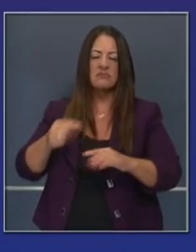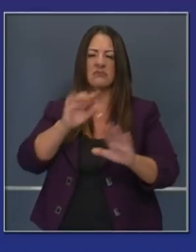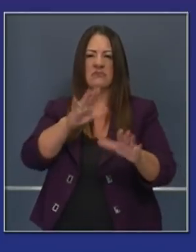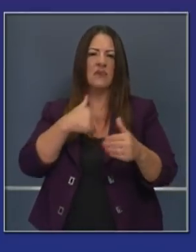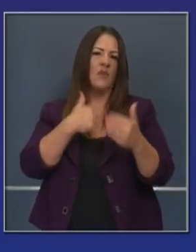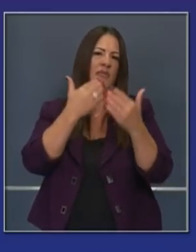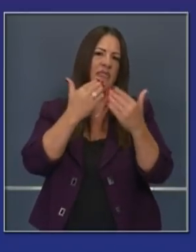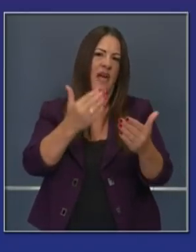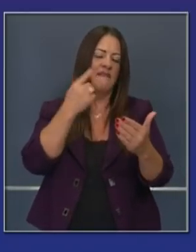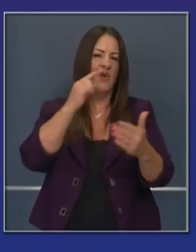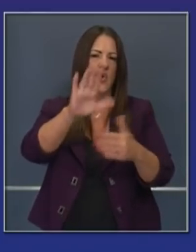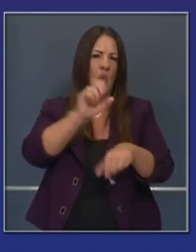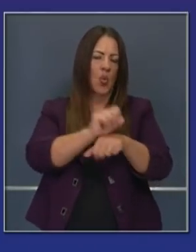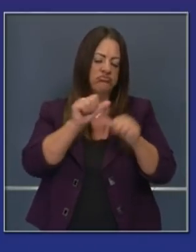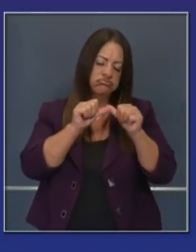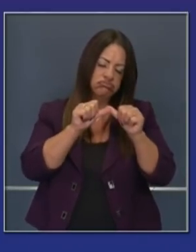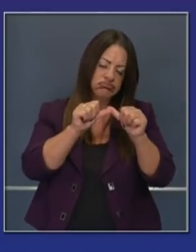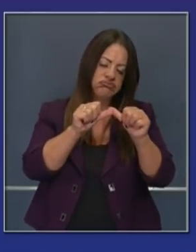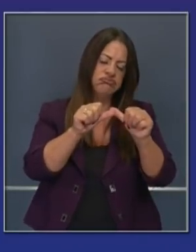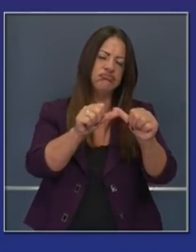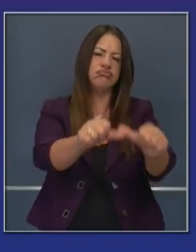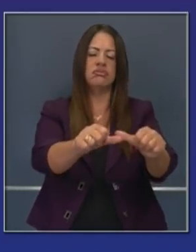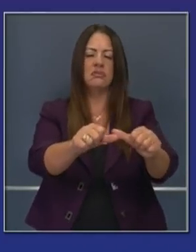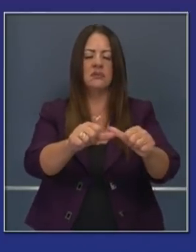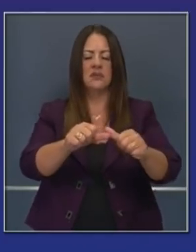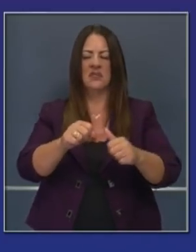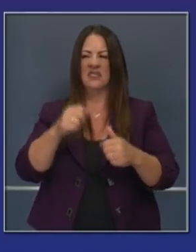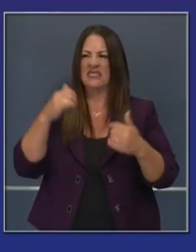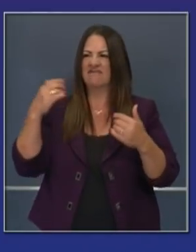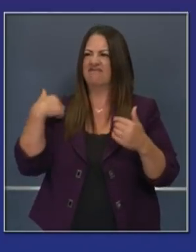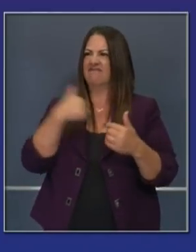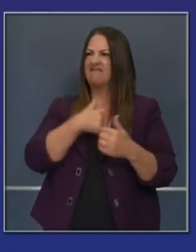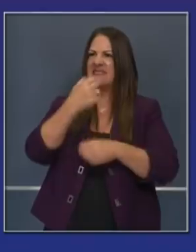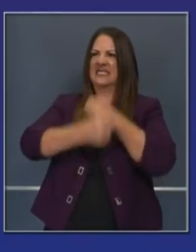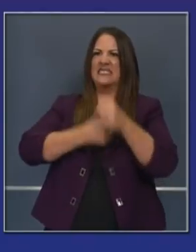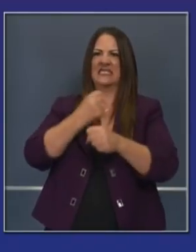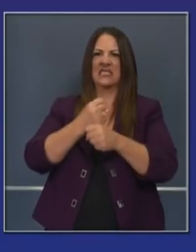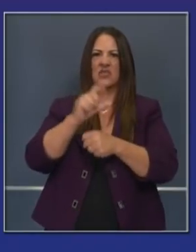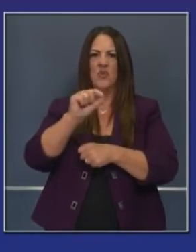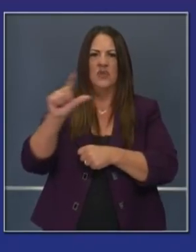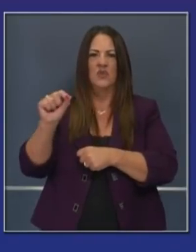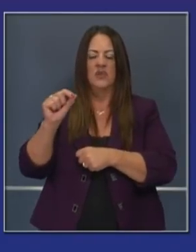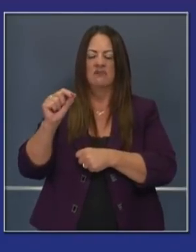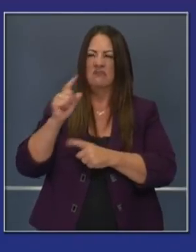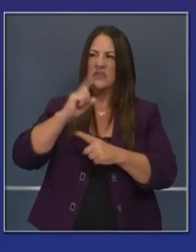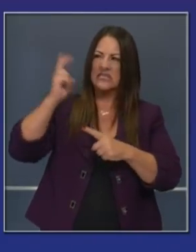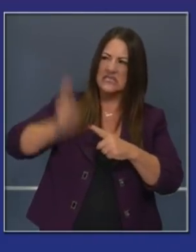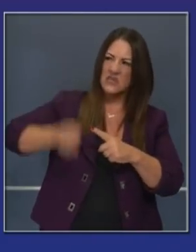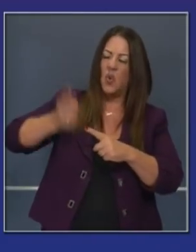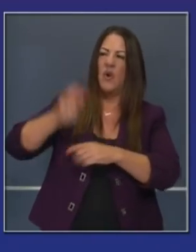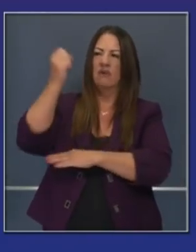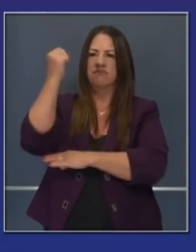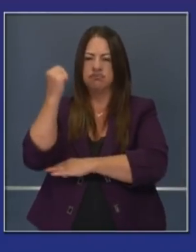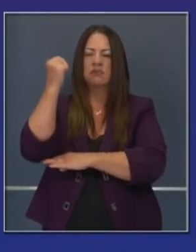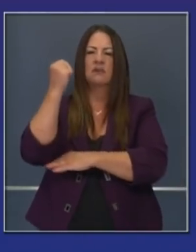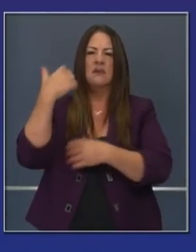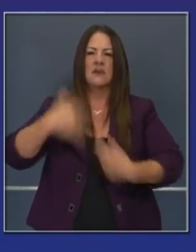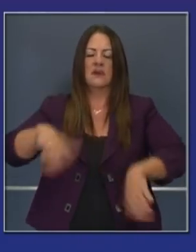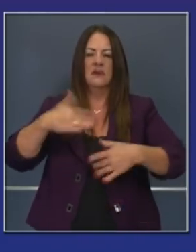ONE OF THEIR OWN IS INJURED. AGAIN, STAY SAFE AND CONTINUE TO DO THE EXTRAORDINARY WORK THAT YOU HAVE BEEN DOING IN